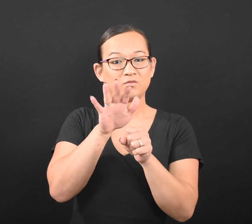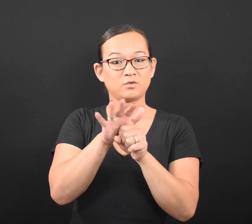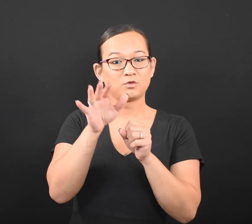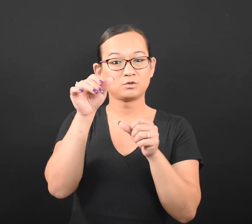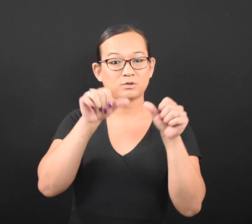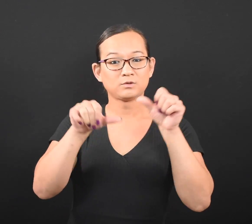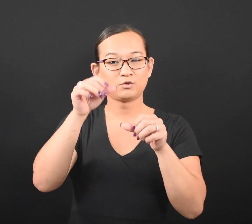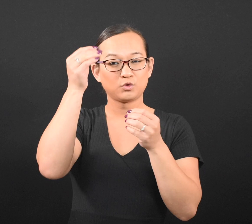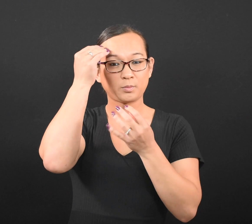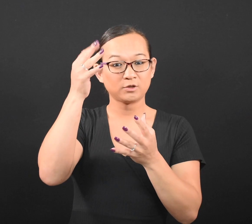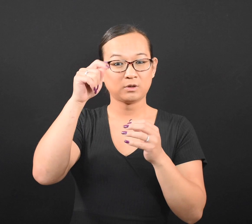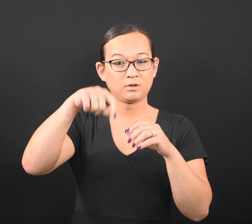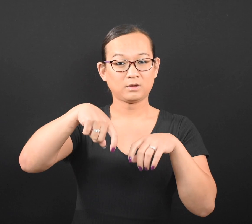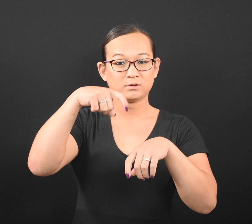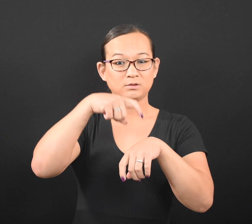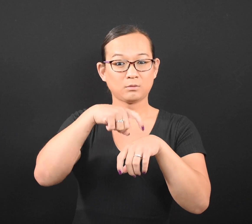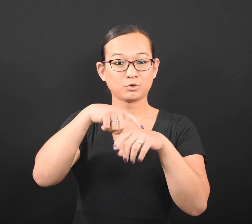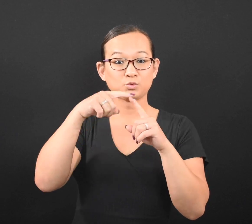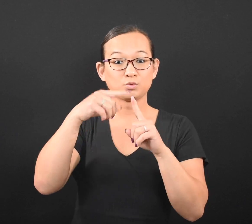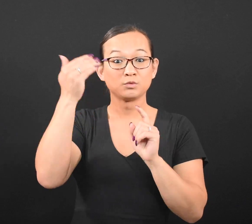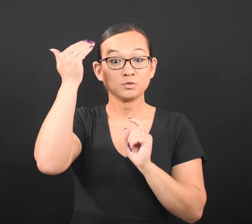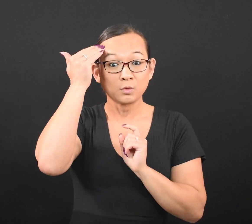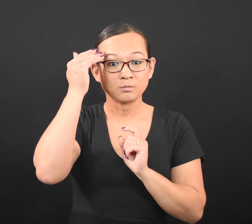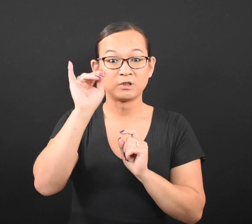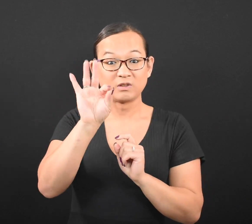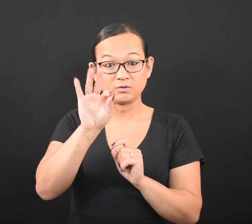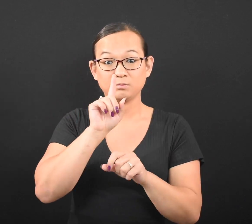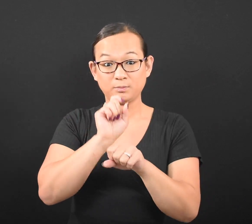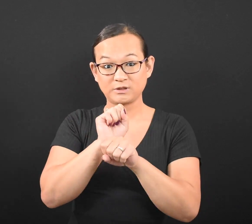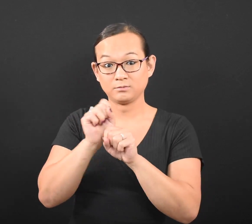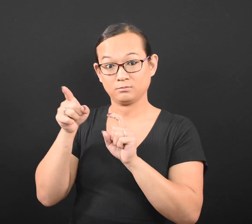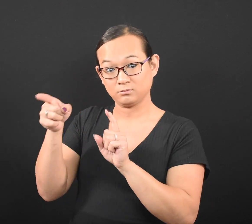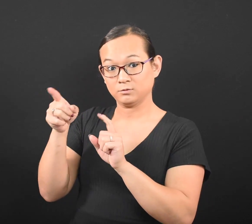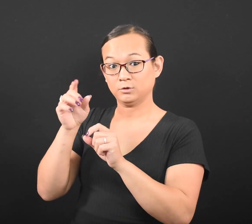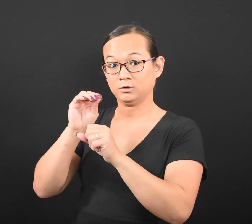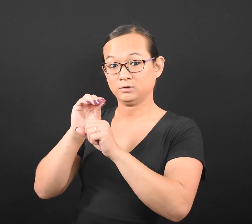There is not enough scientific information at this time to know whether having seasonal allergies